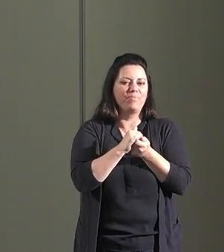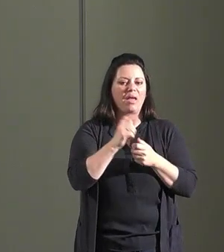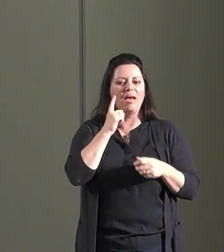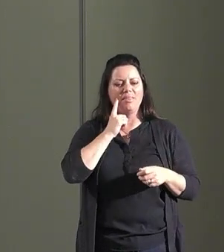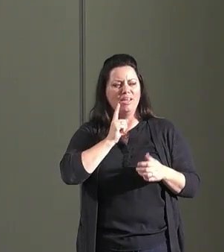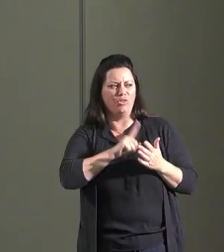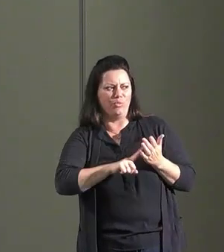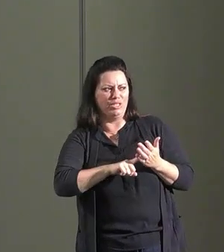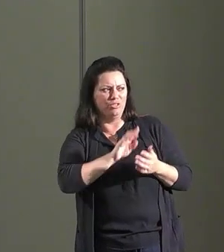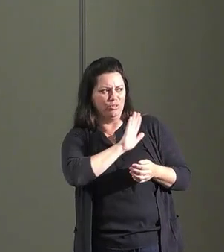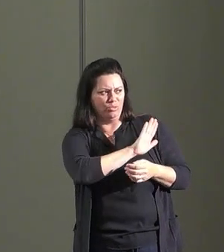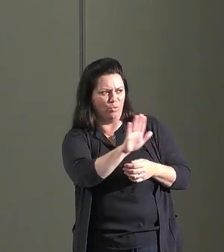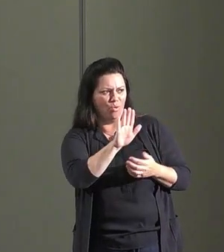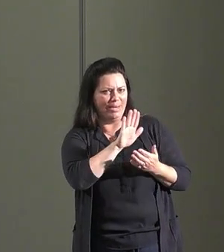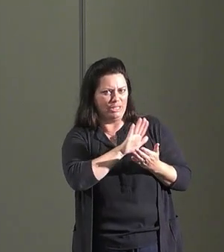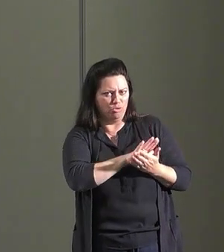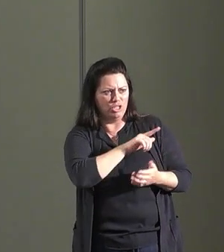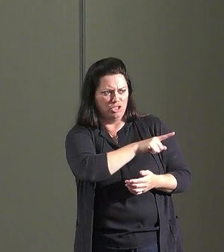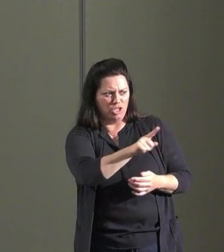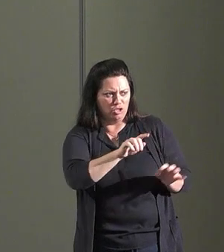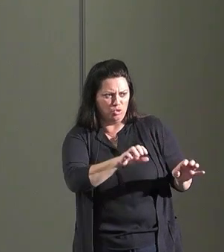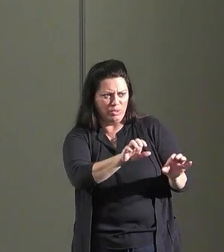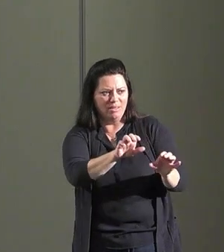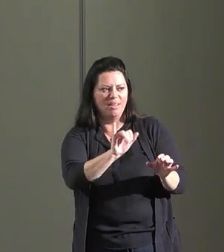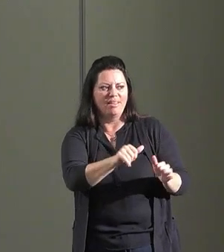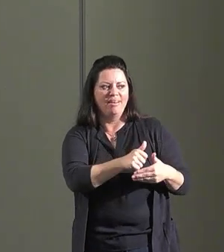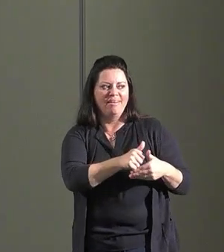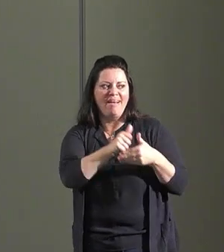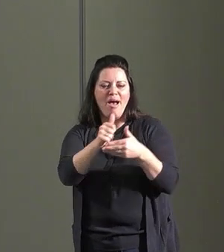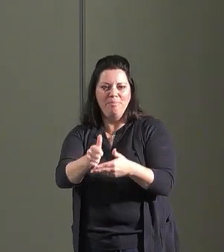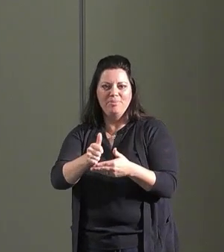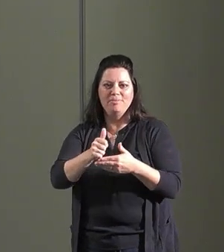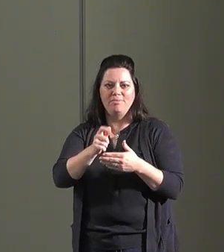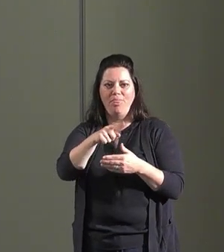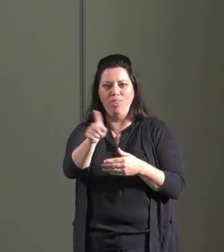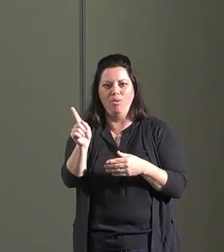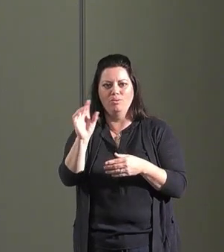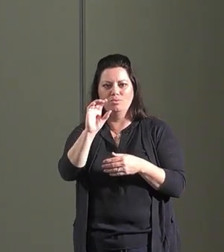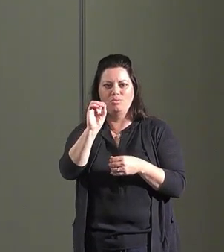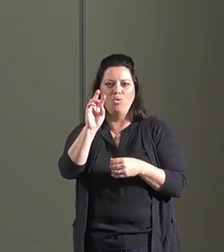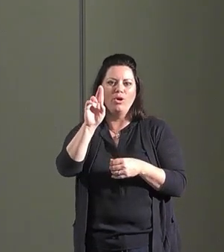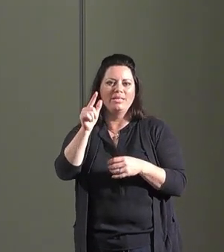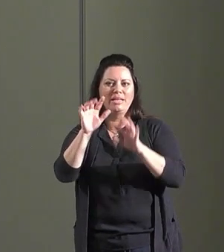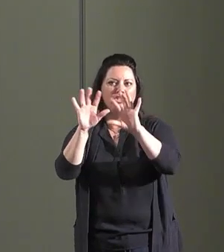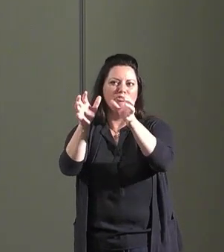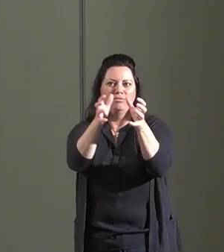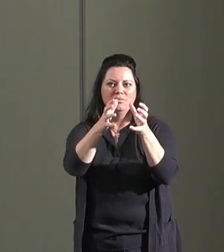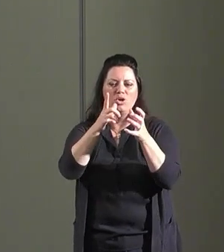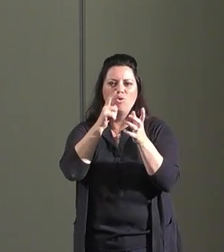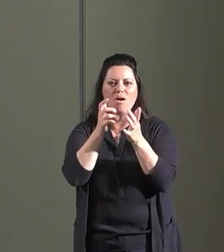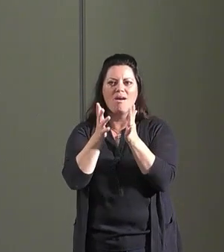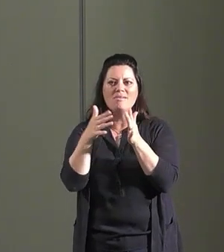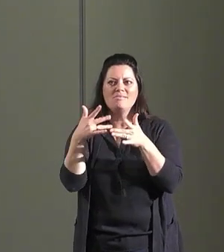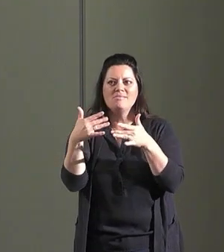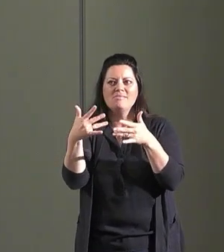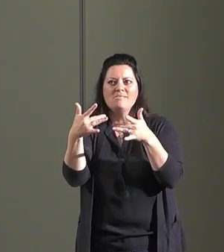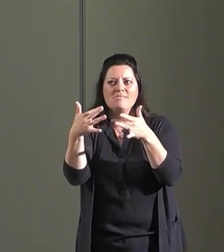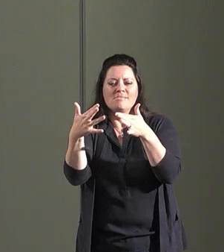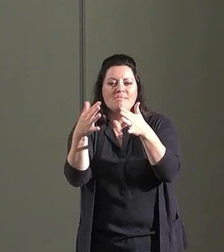institutions are doing help the organizations in the cutting edge of the emerging technology.